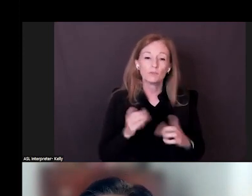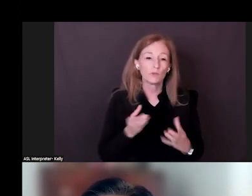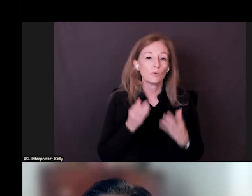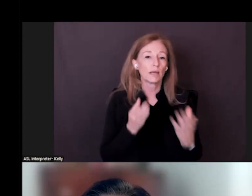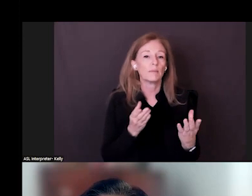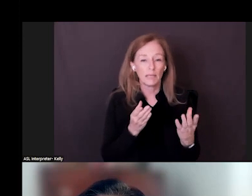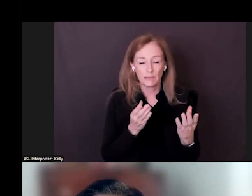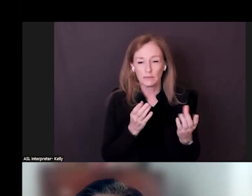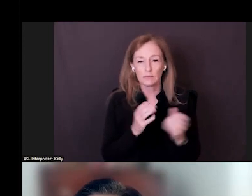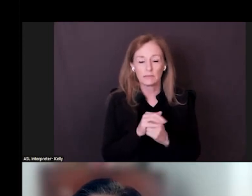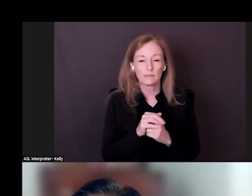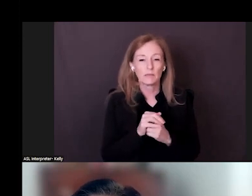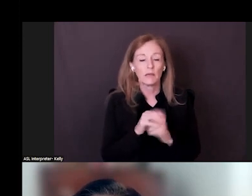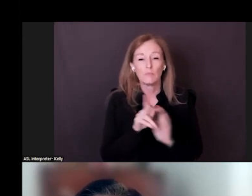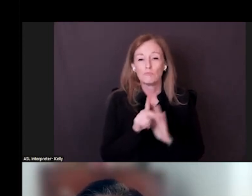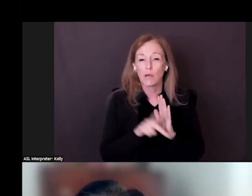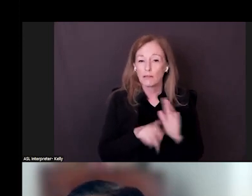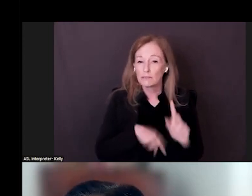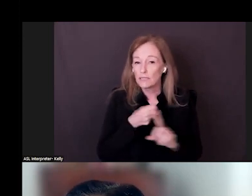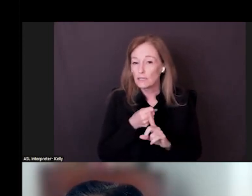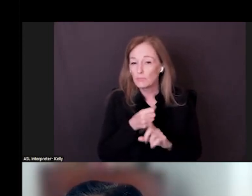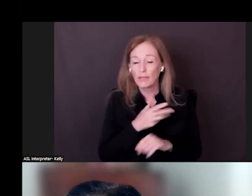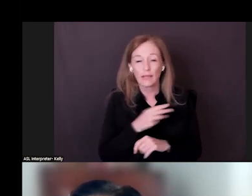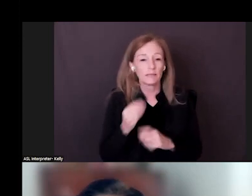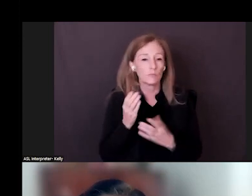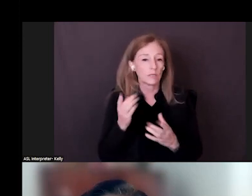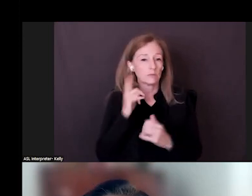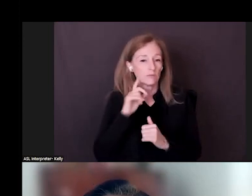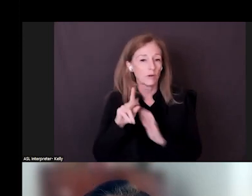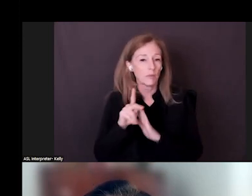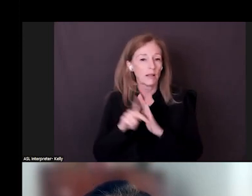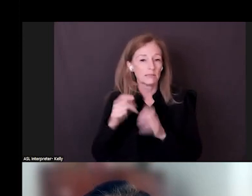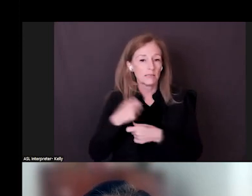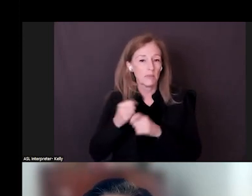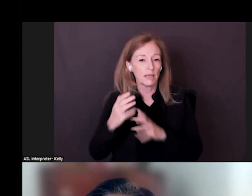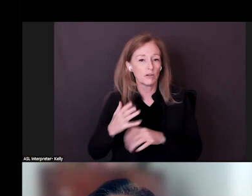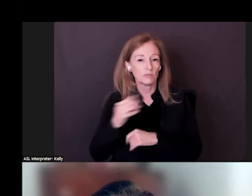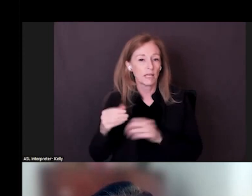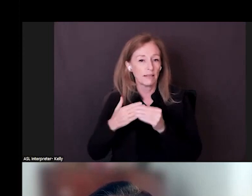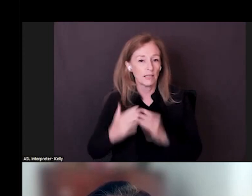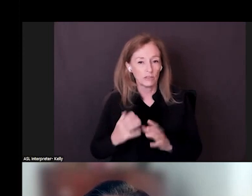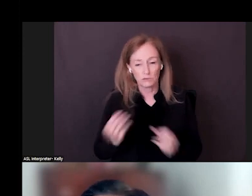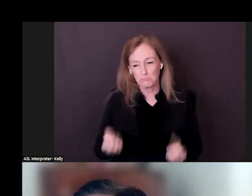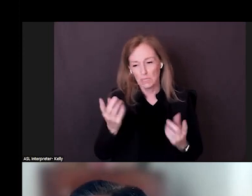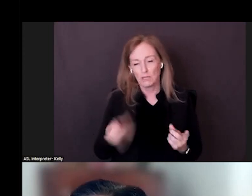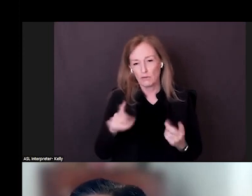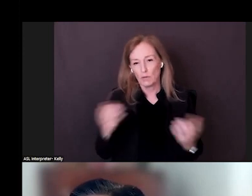ABOUT THE IMPACTS FOR POLICY LEADERS. PI THIS ABOUT HOW WE EDUCATE THE